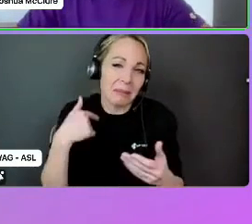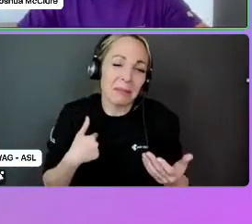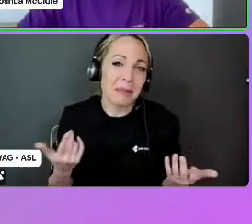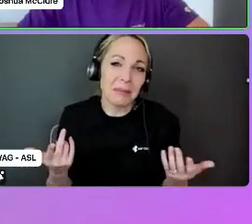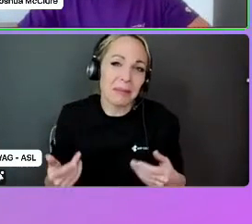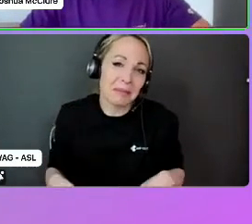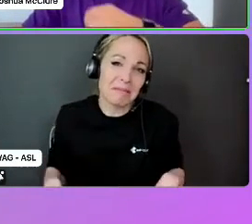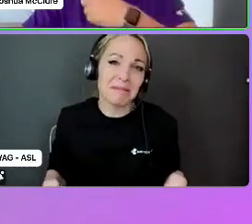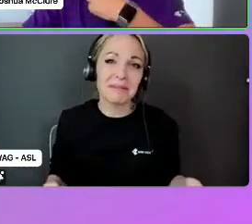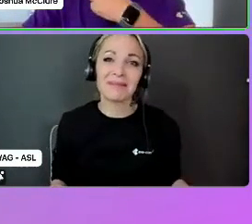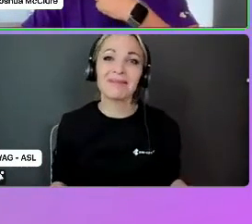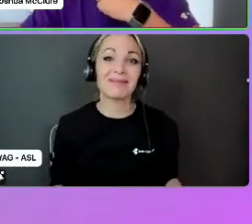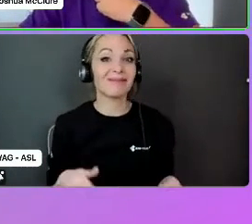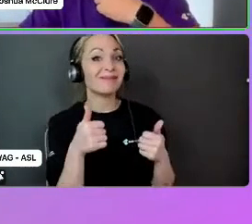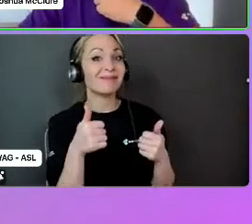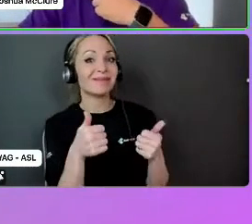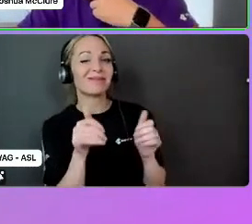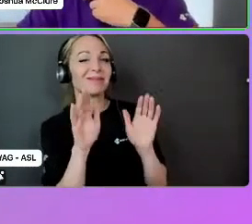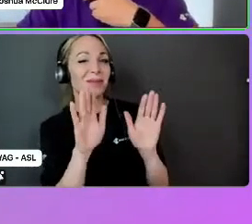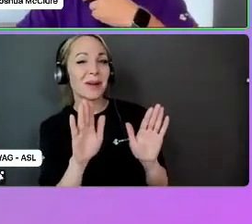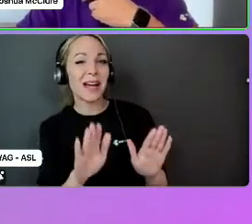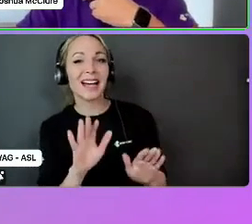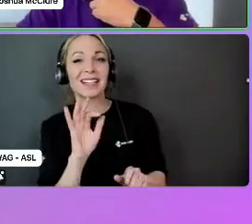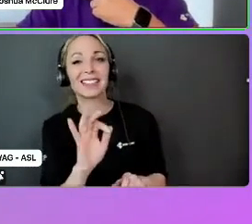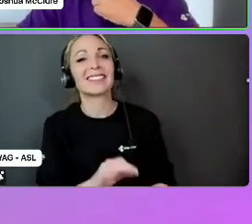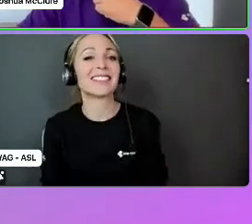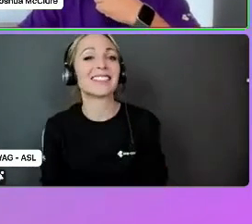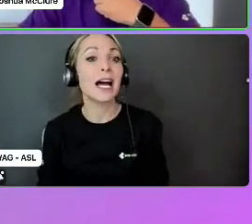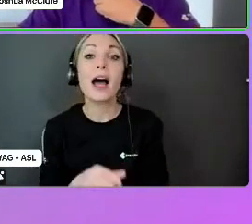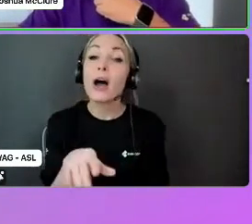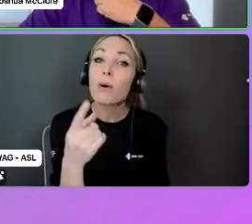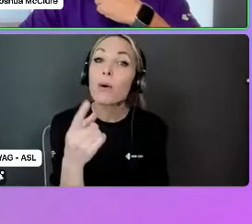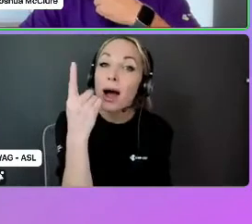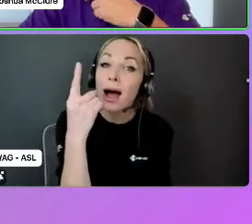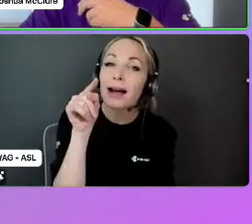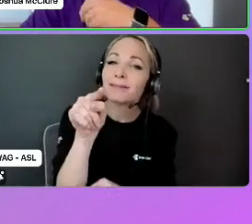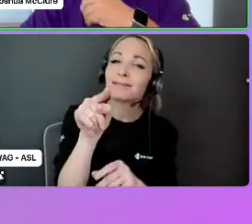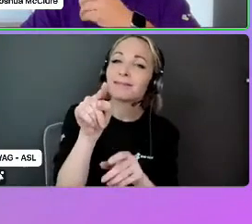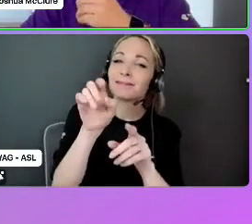lose space spark I don't really think it matters.